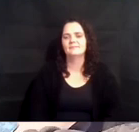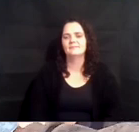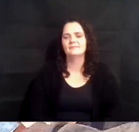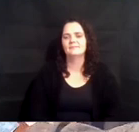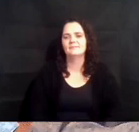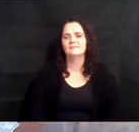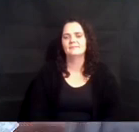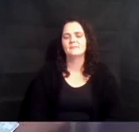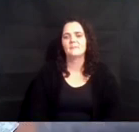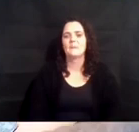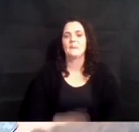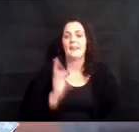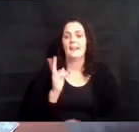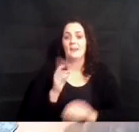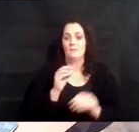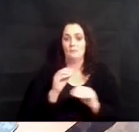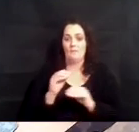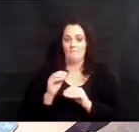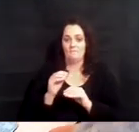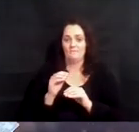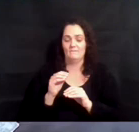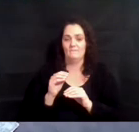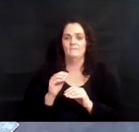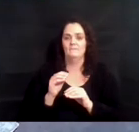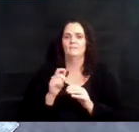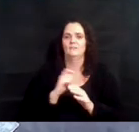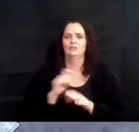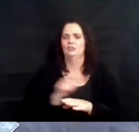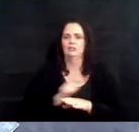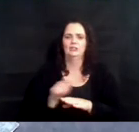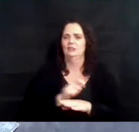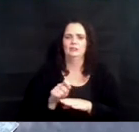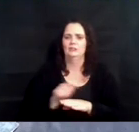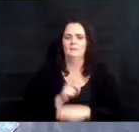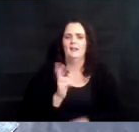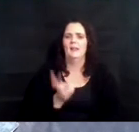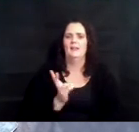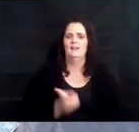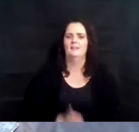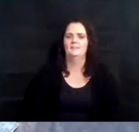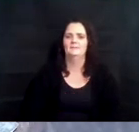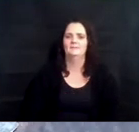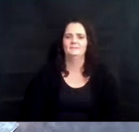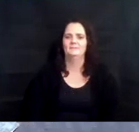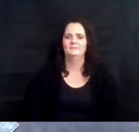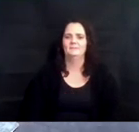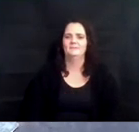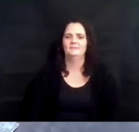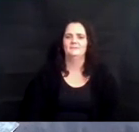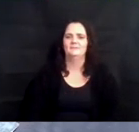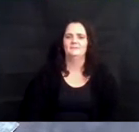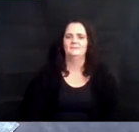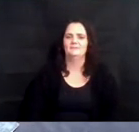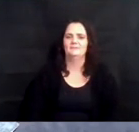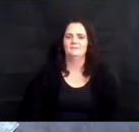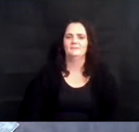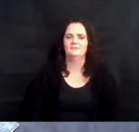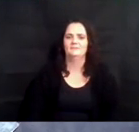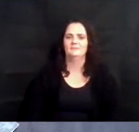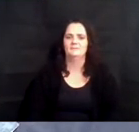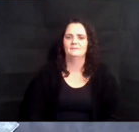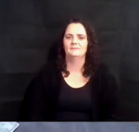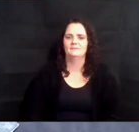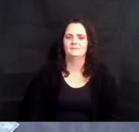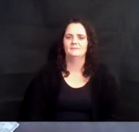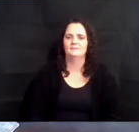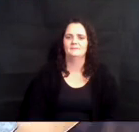Now, I'm going to erase again, hold my paper still, erase again